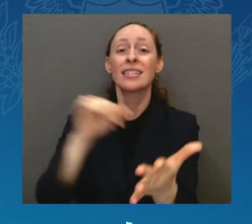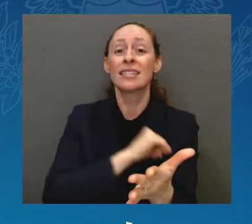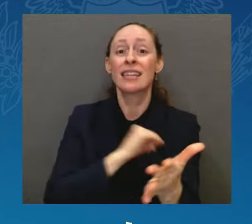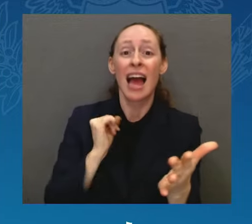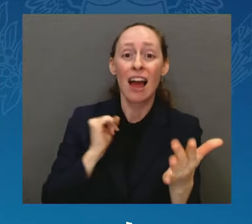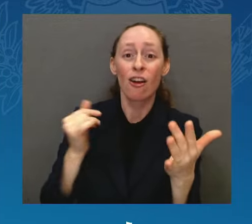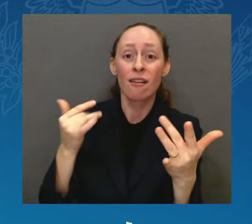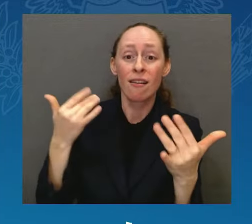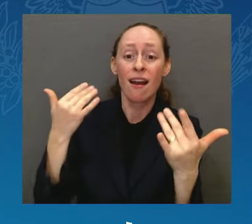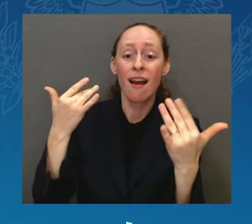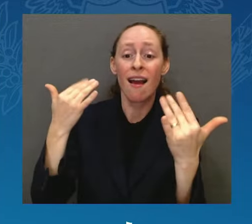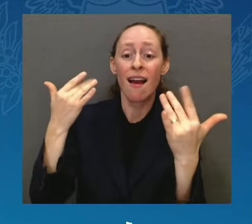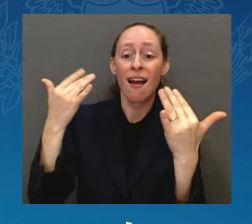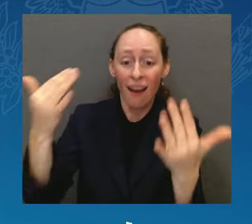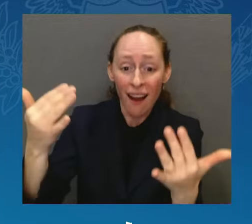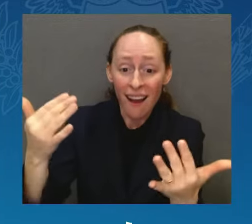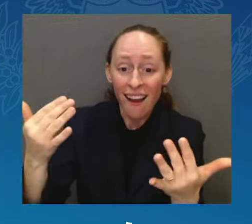of the United States, Kamala Harris.